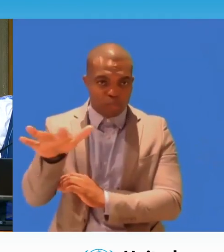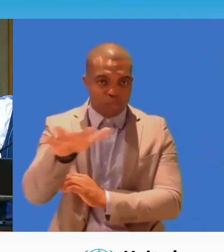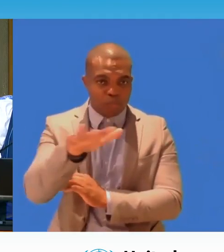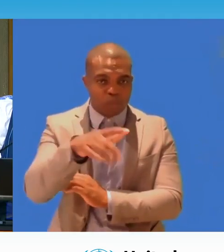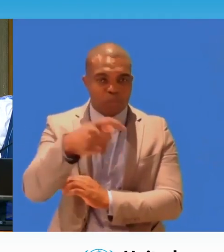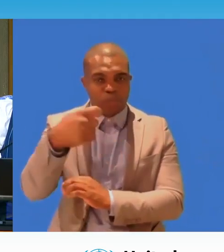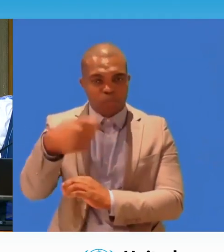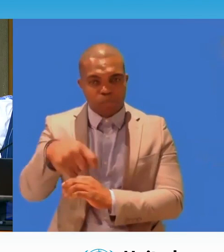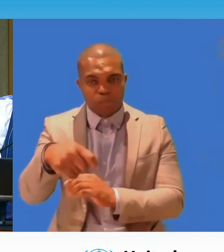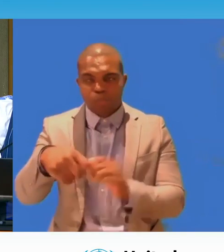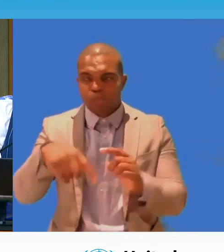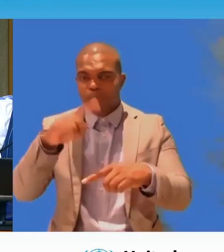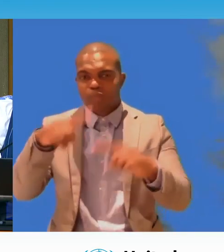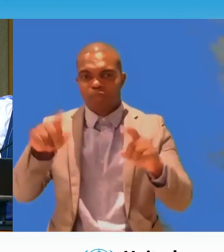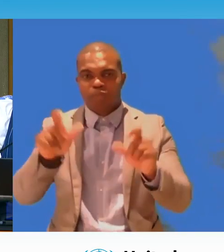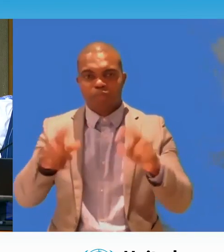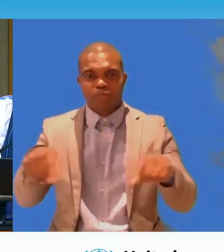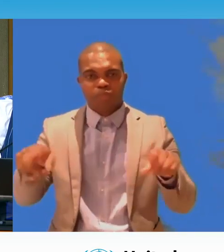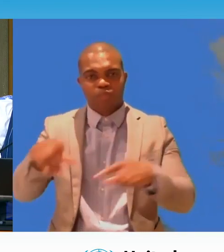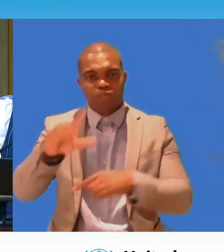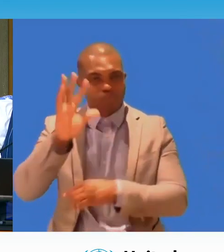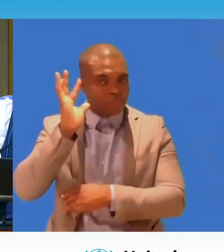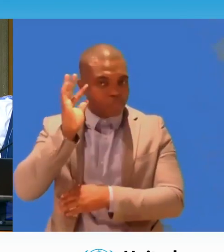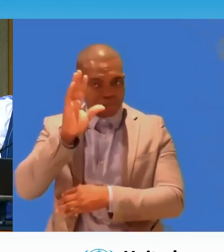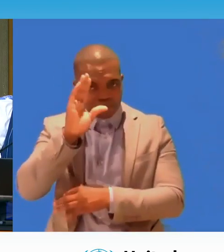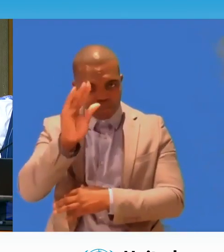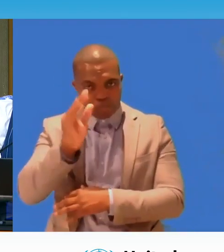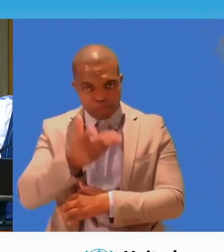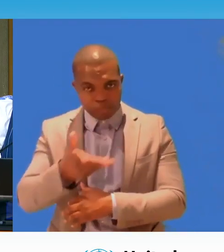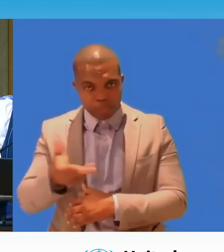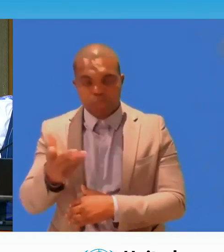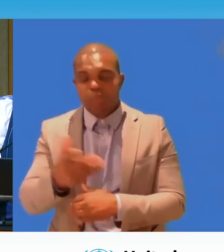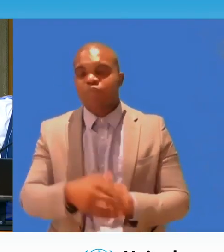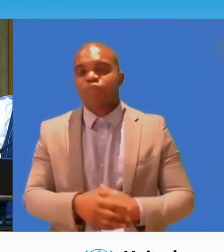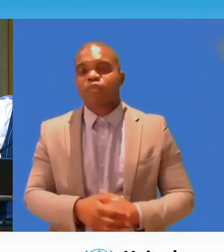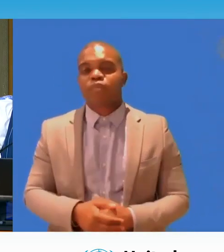to be speaking at this session on behalf of Civil Society I represent the Pacific